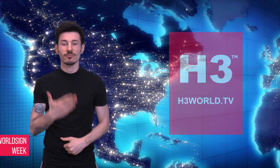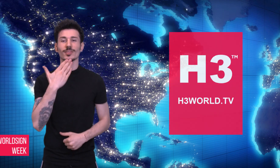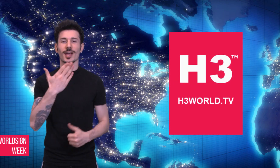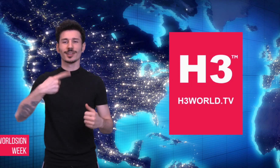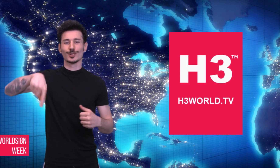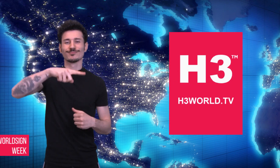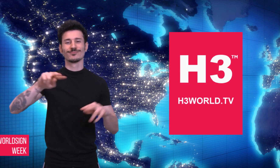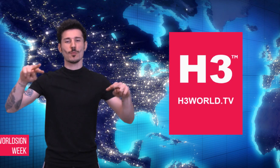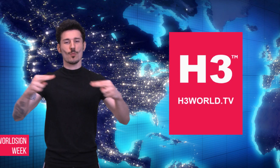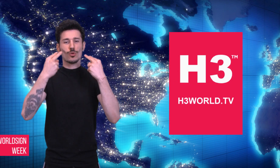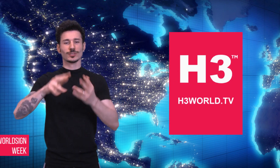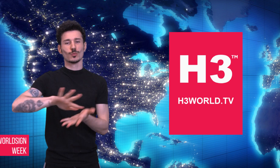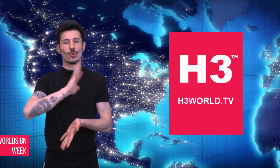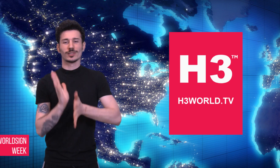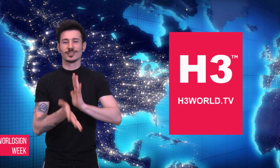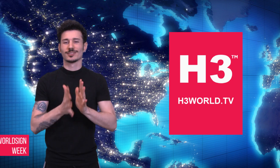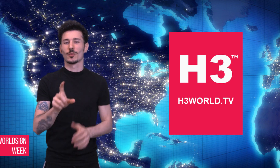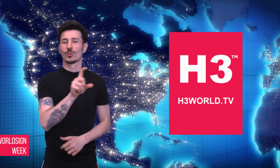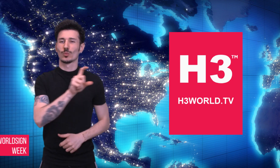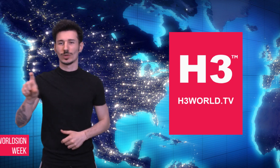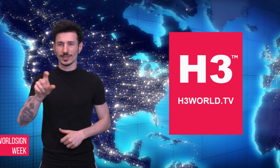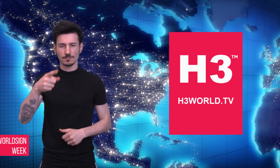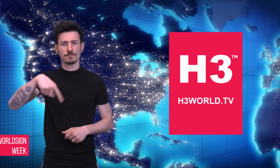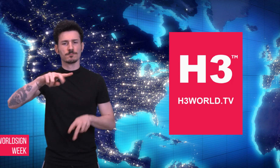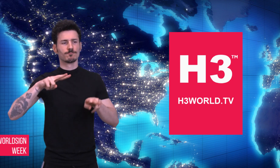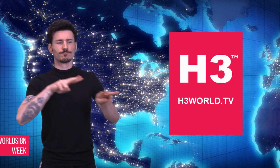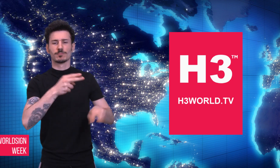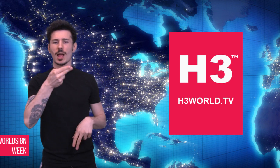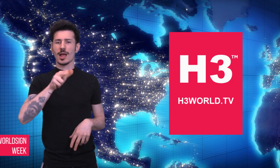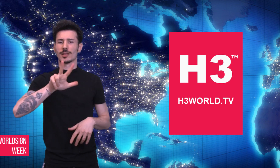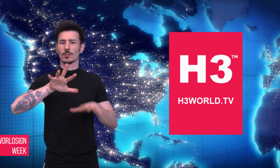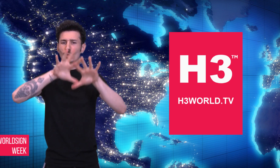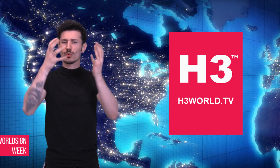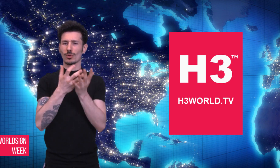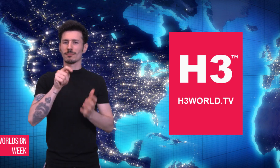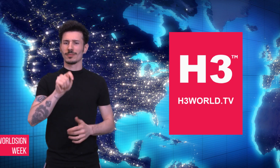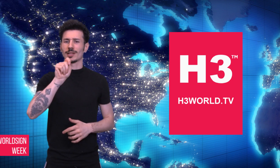Thank you for watching WorldSign Week,